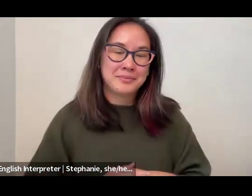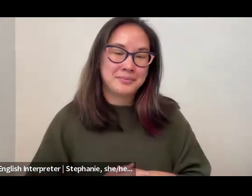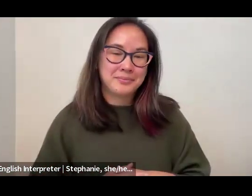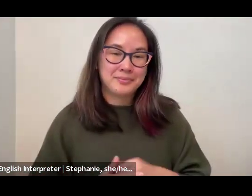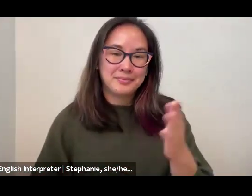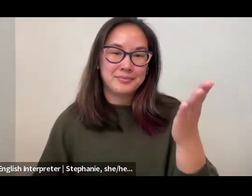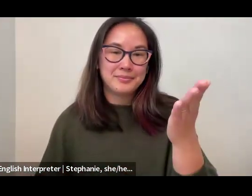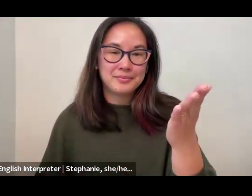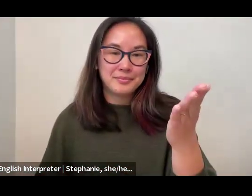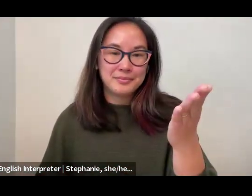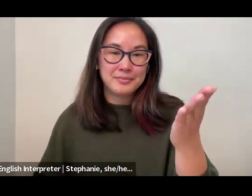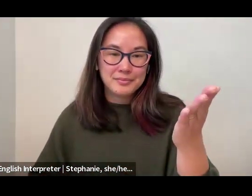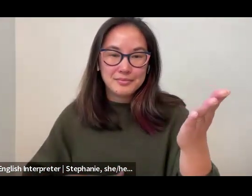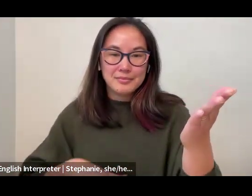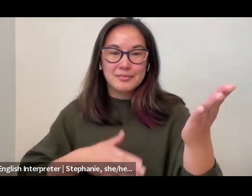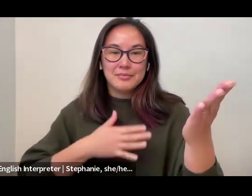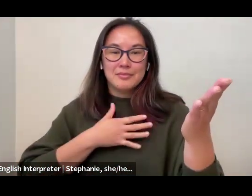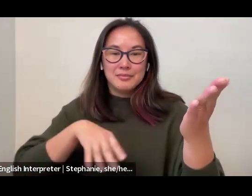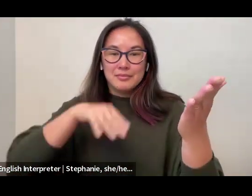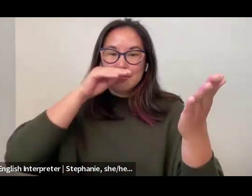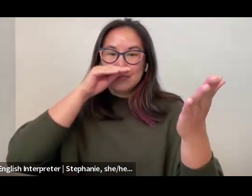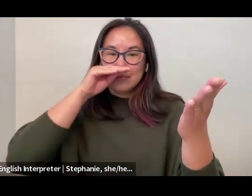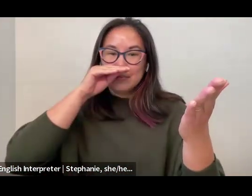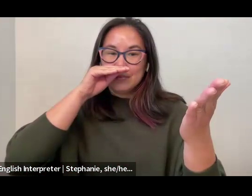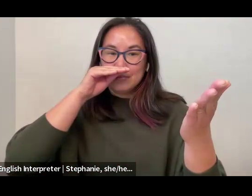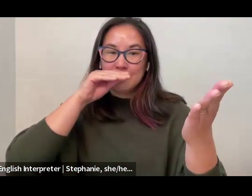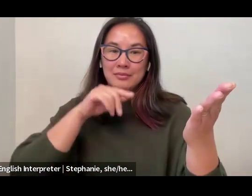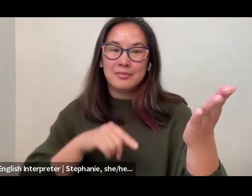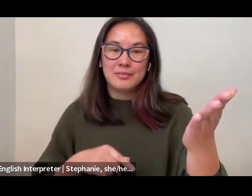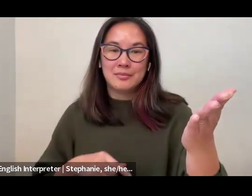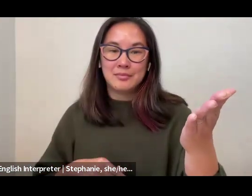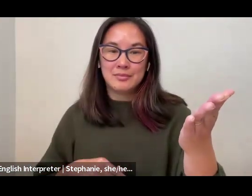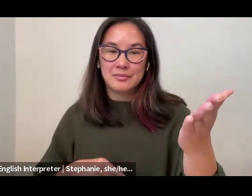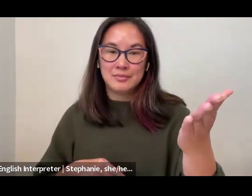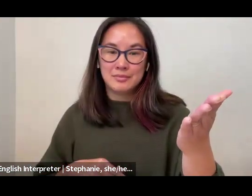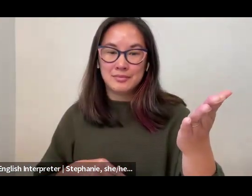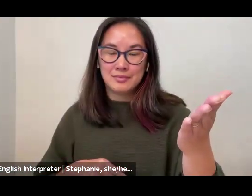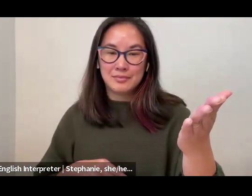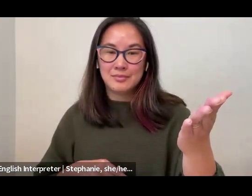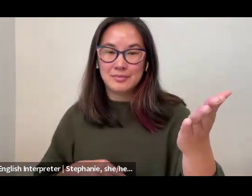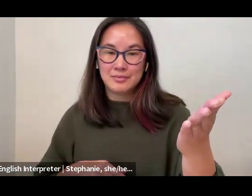Again. In and out.